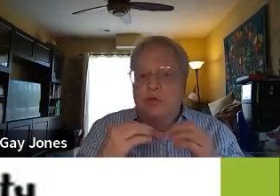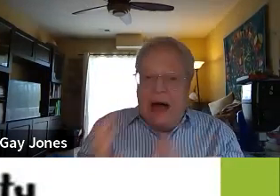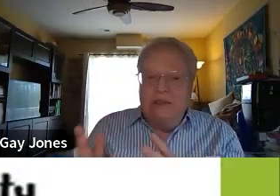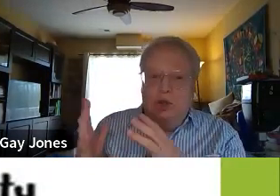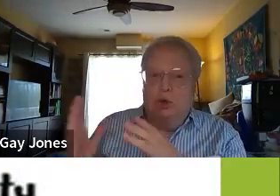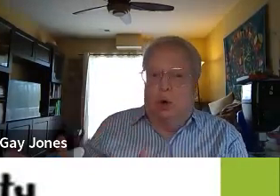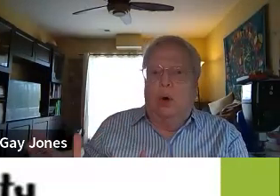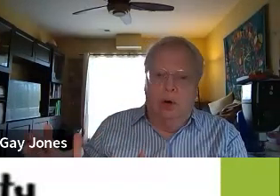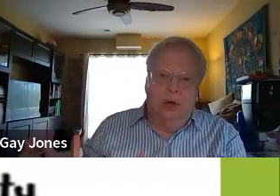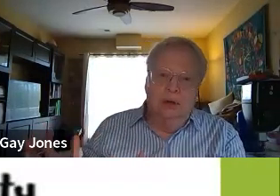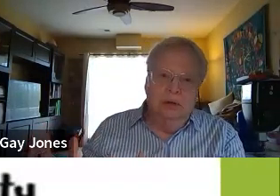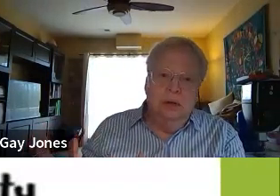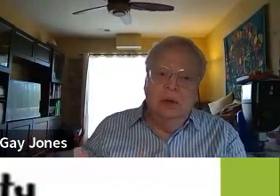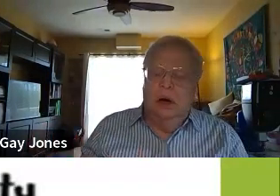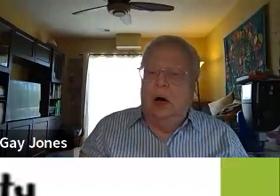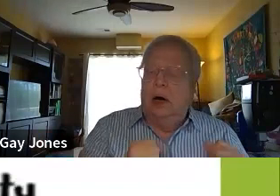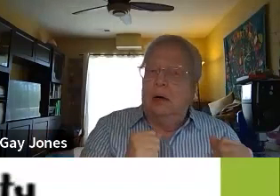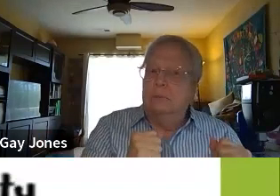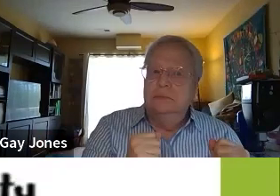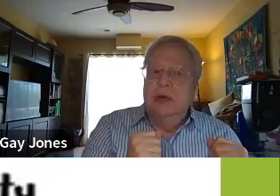So that's the goal.